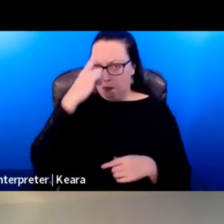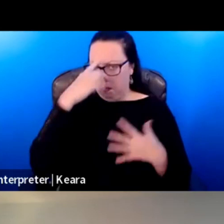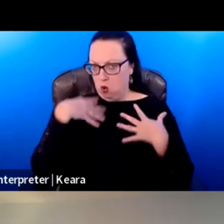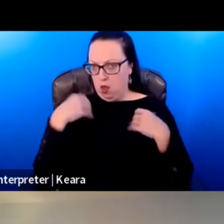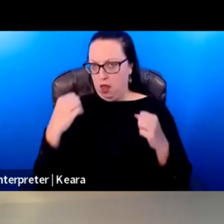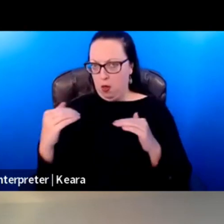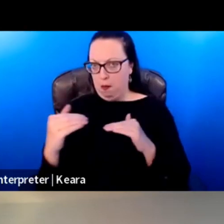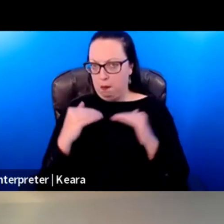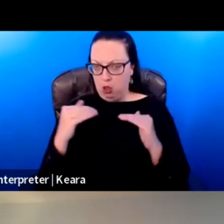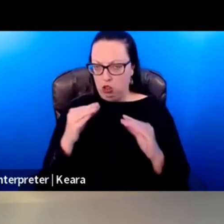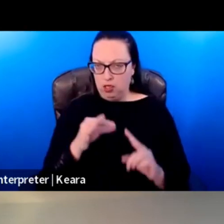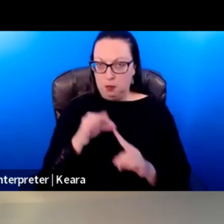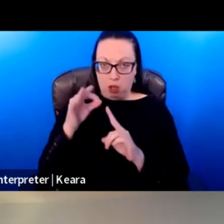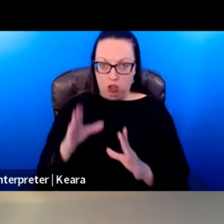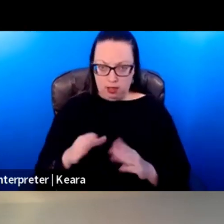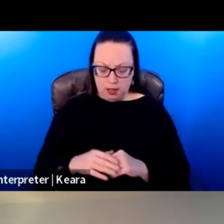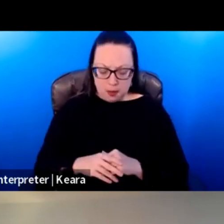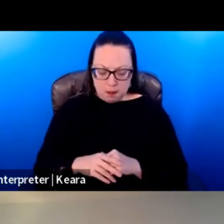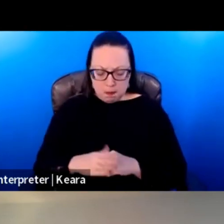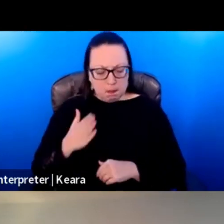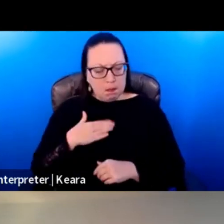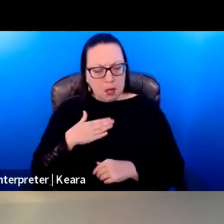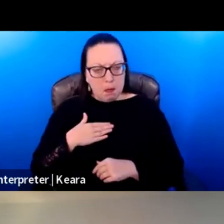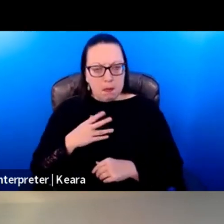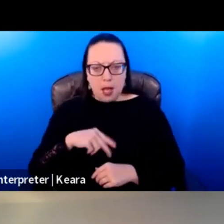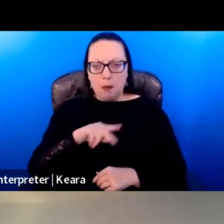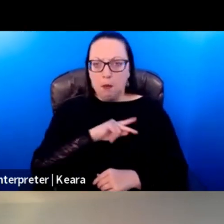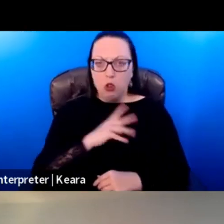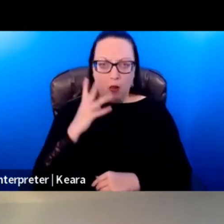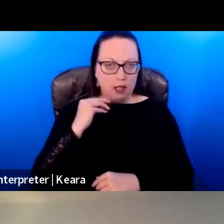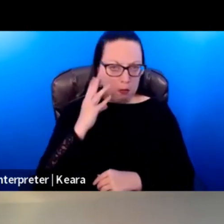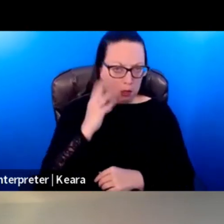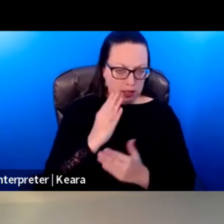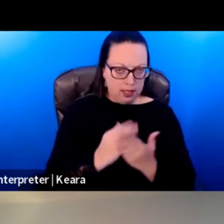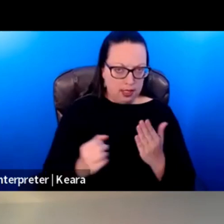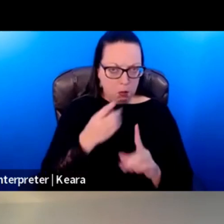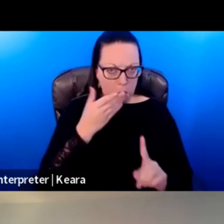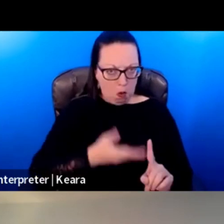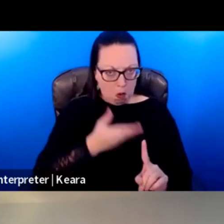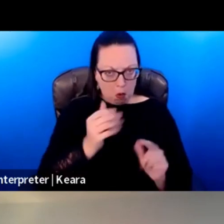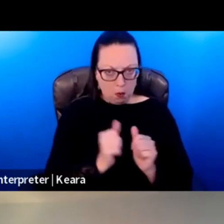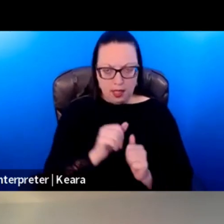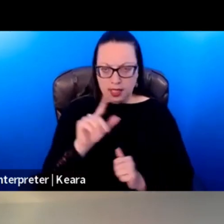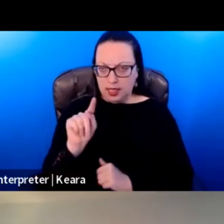It's been my personal experience that somebody with a TBI has